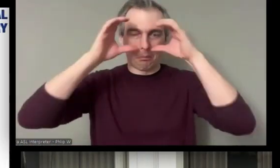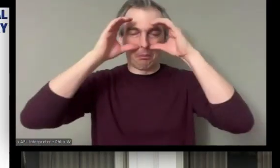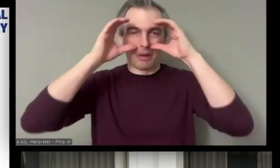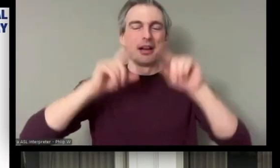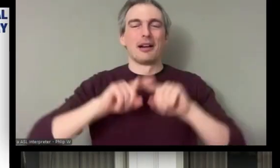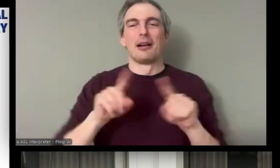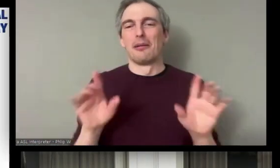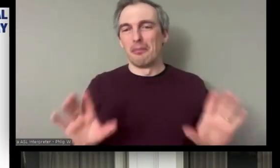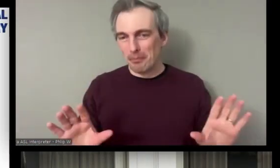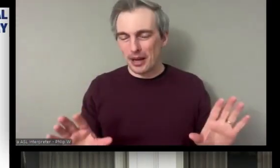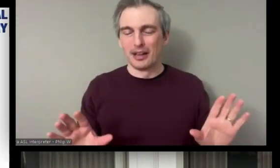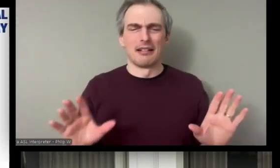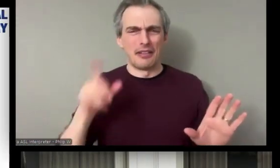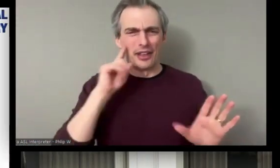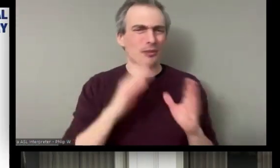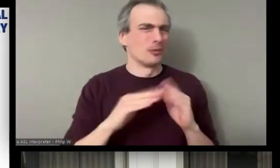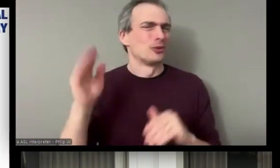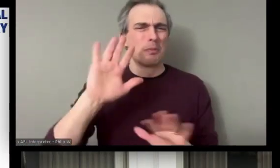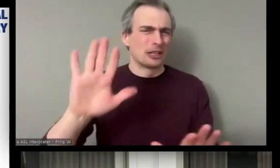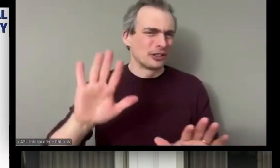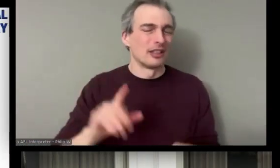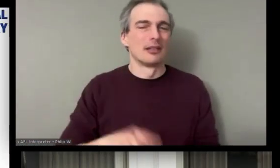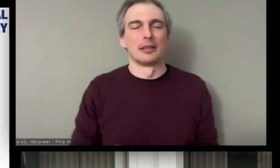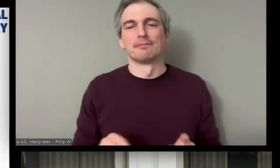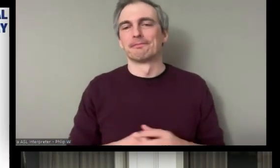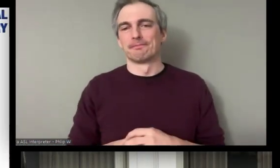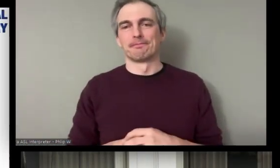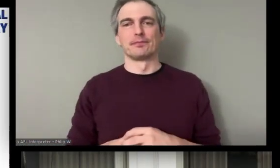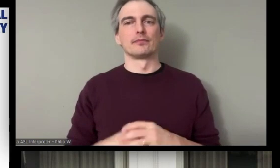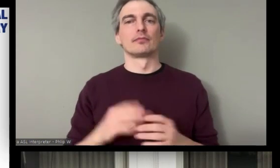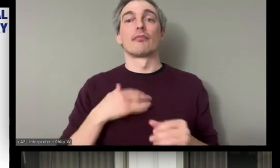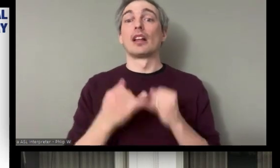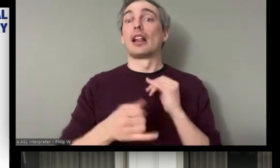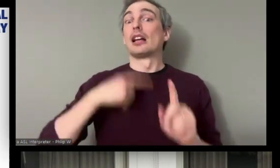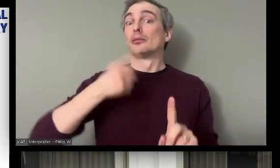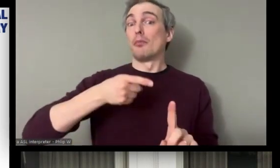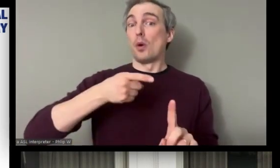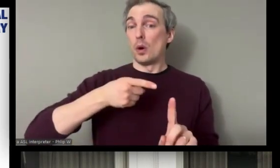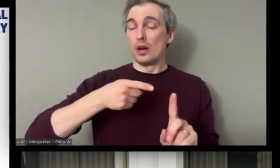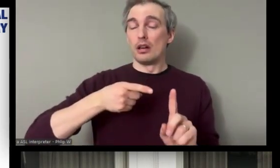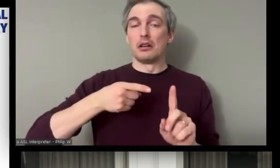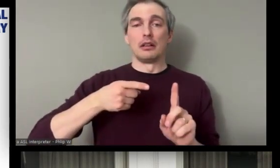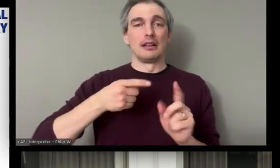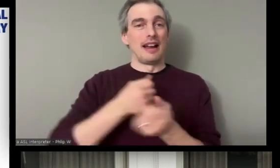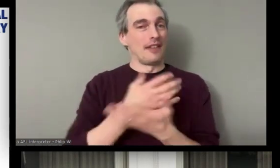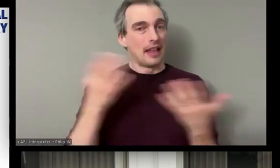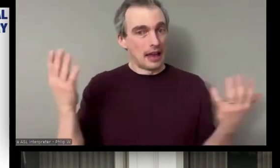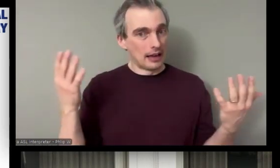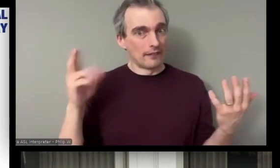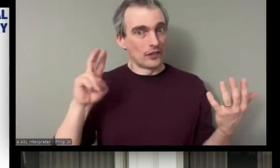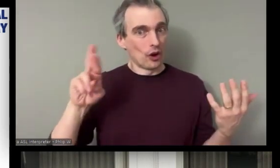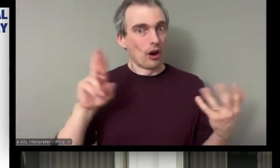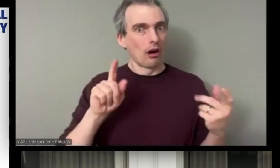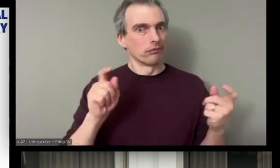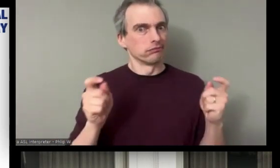claps! Yeah. And I think my last point is just to say... It is evolving. I feel like I had a lot of fun actually doing it.